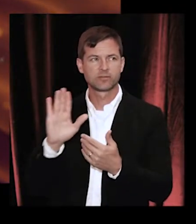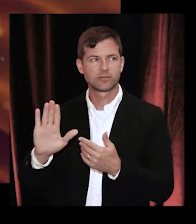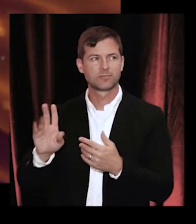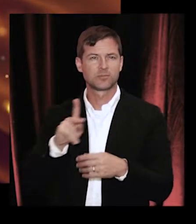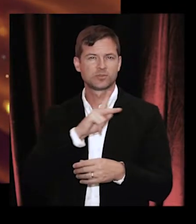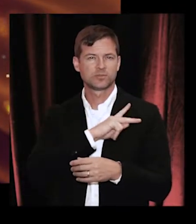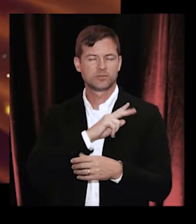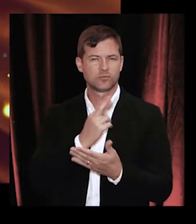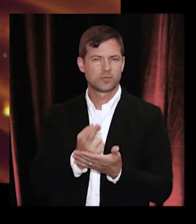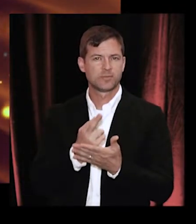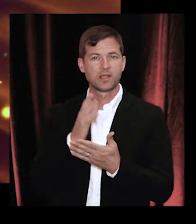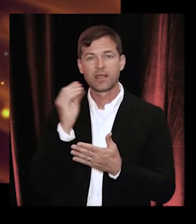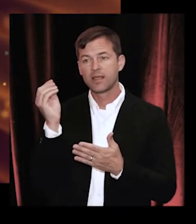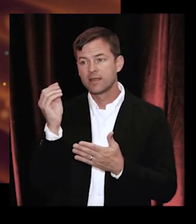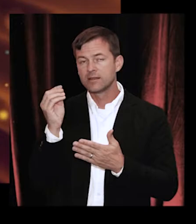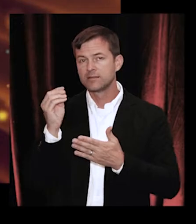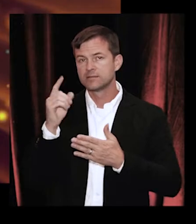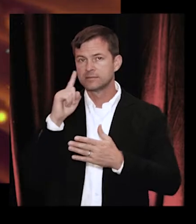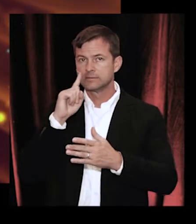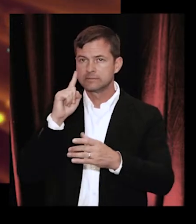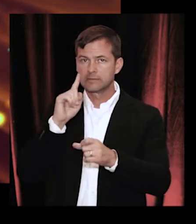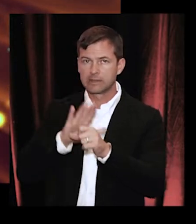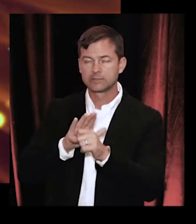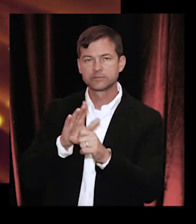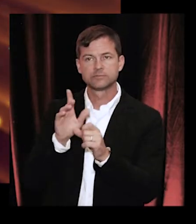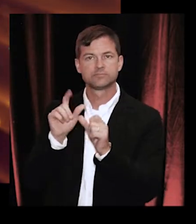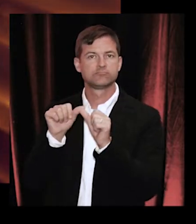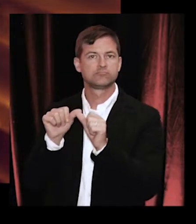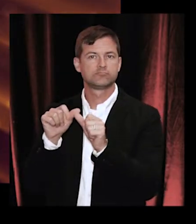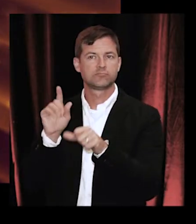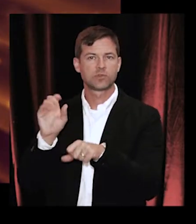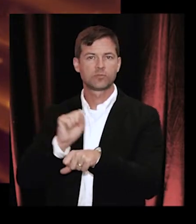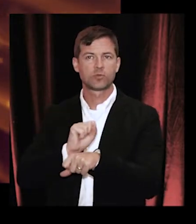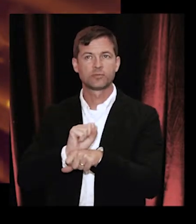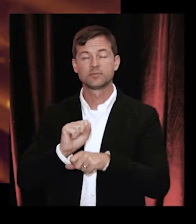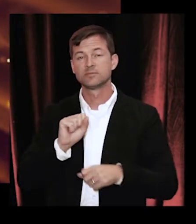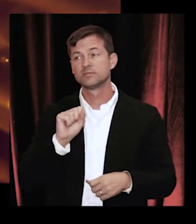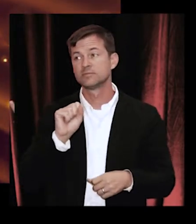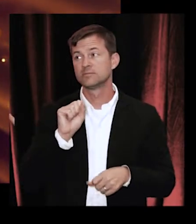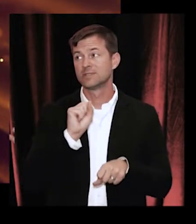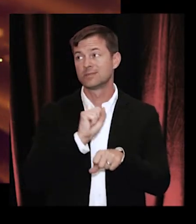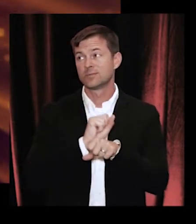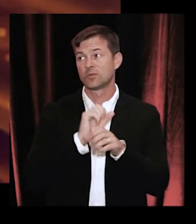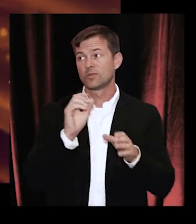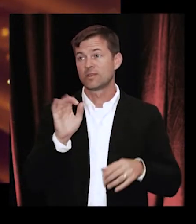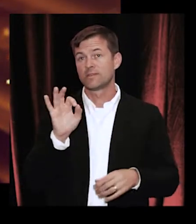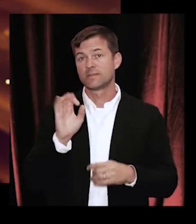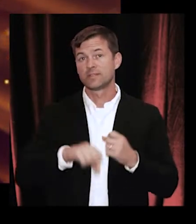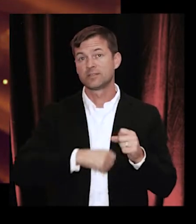and for dedication shown in productive employment. The 2022 Employee of the Year for a small business